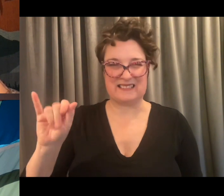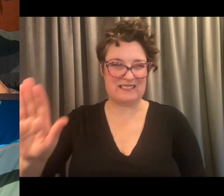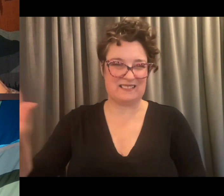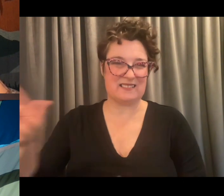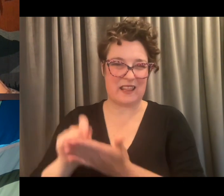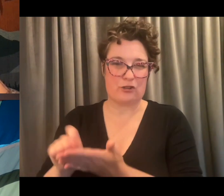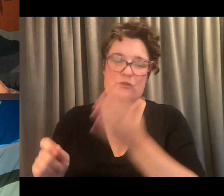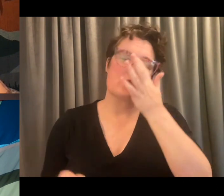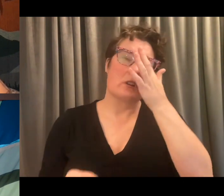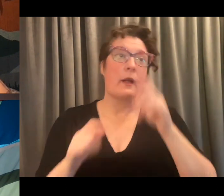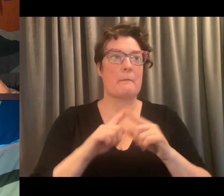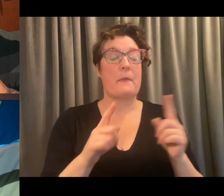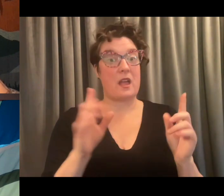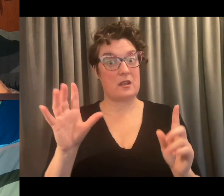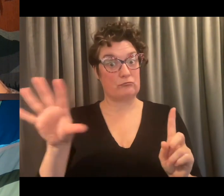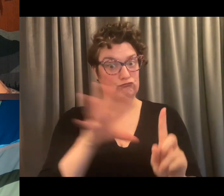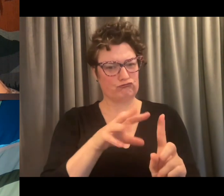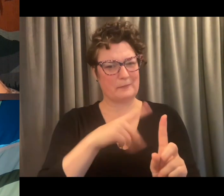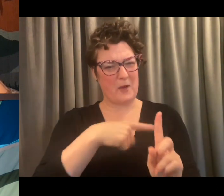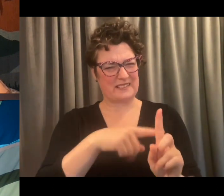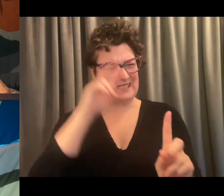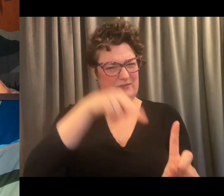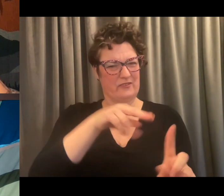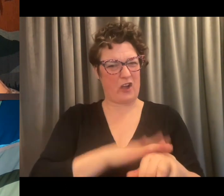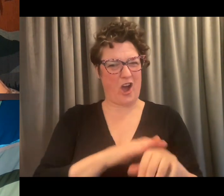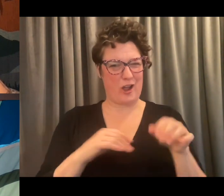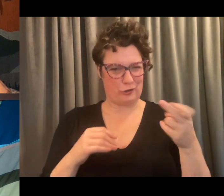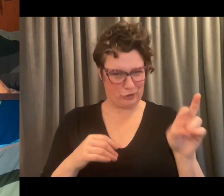it also brings balsam into our story as a positive thing, cuz there's also this